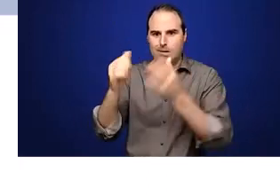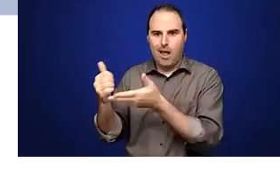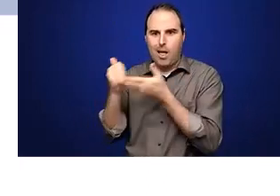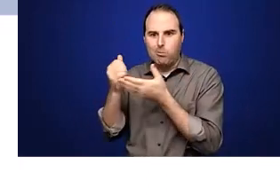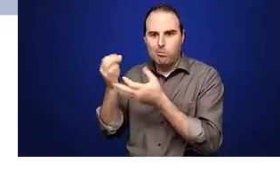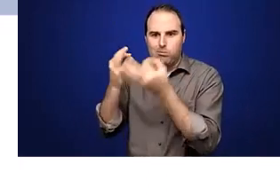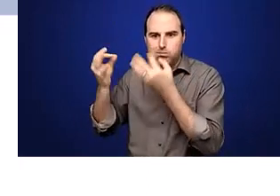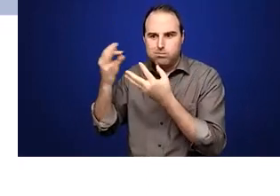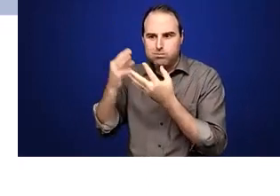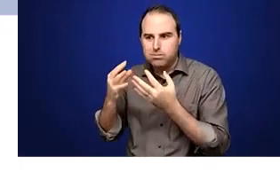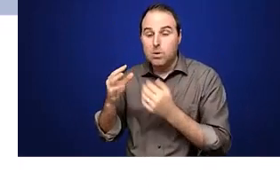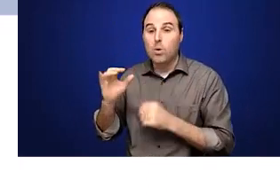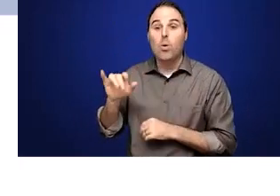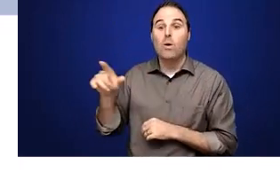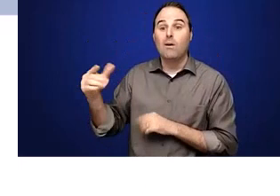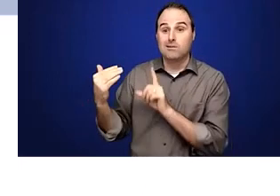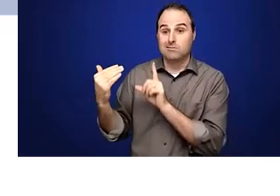to promote ACED activities and tools.